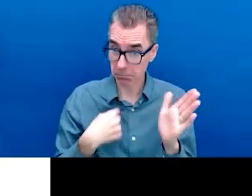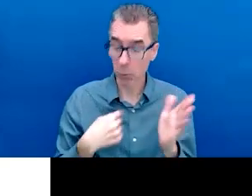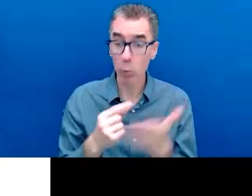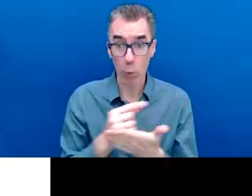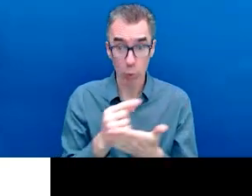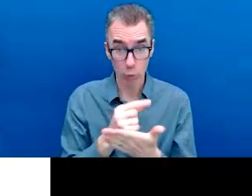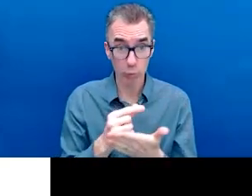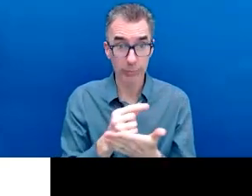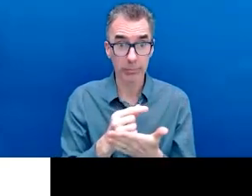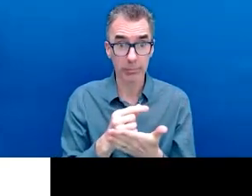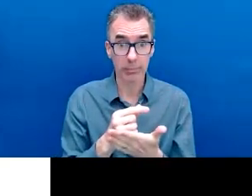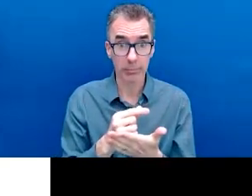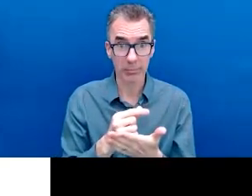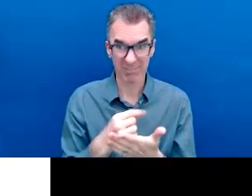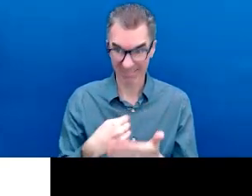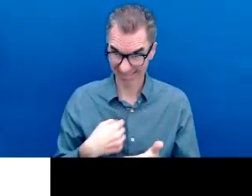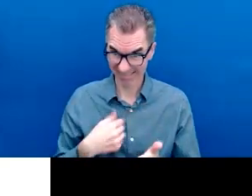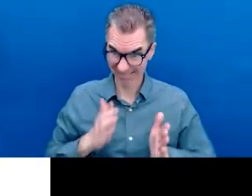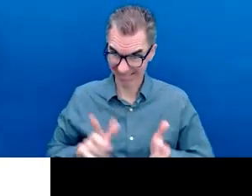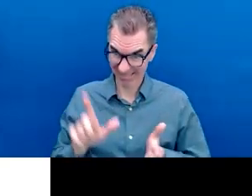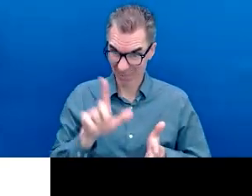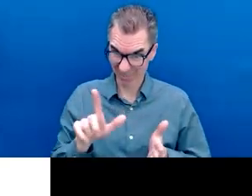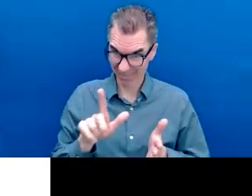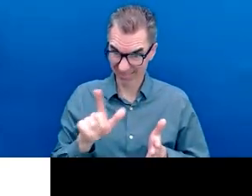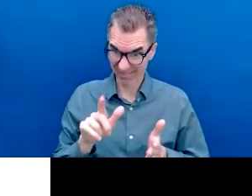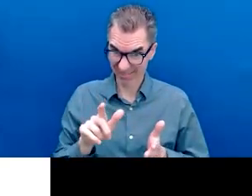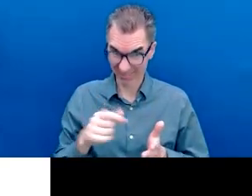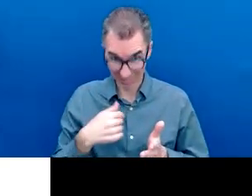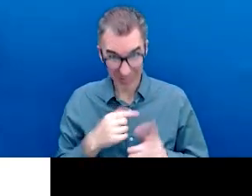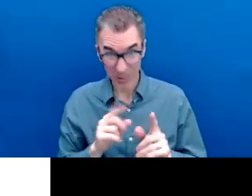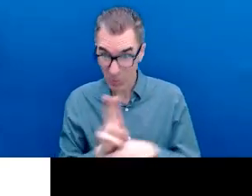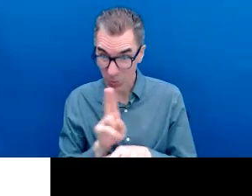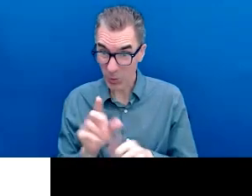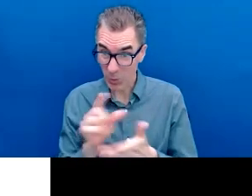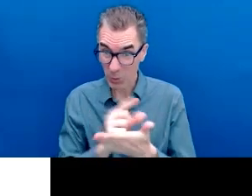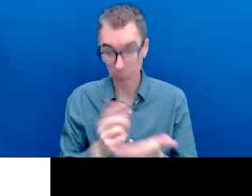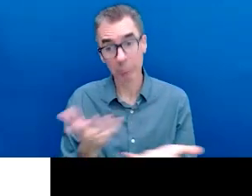hard to believe a librarian saying this, but it has such a powerful search